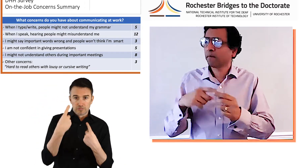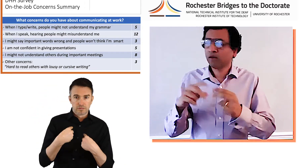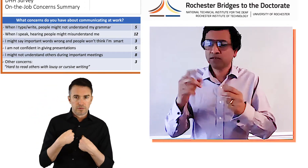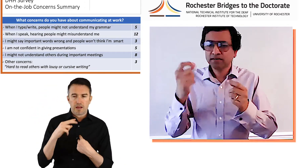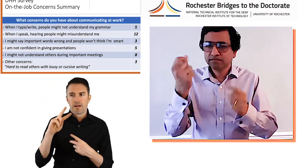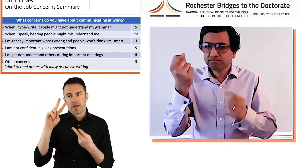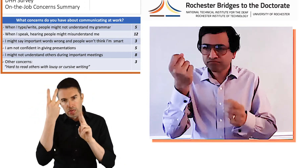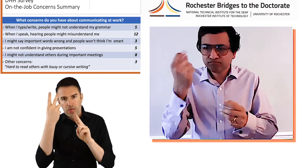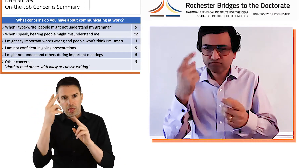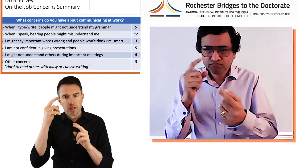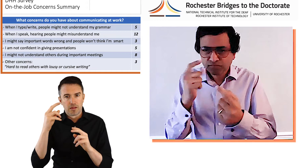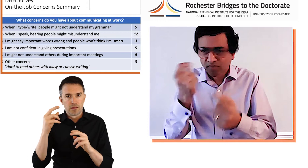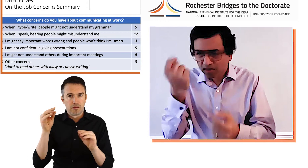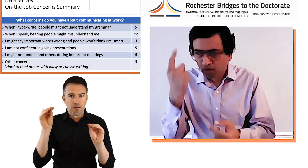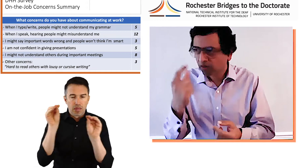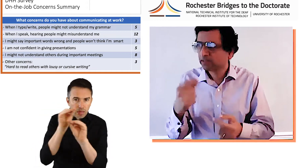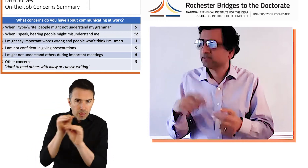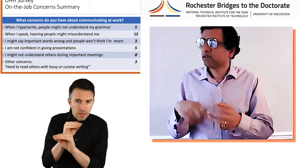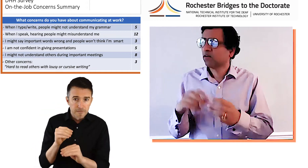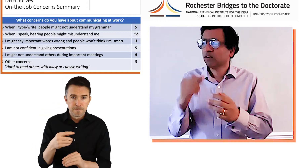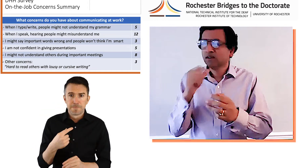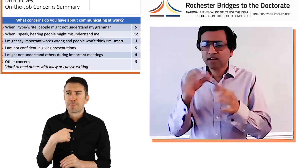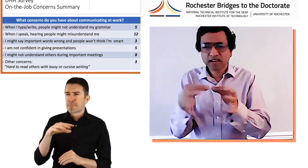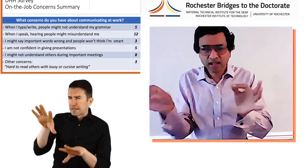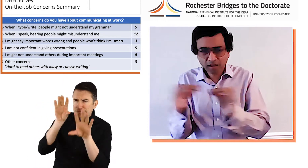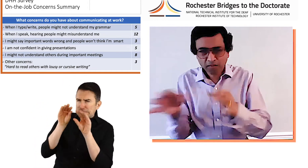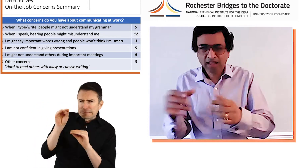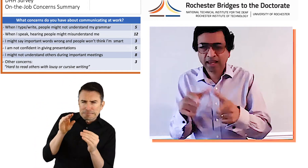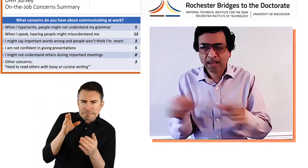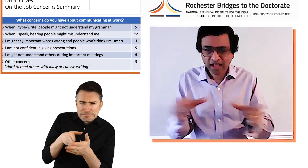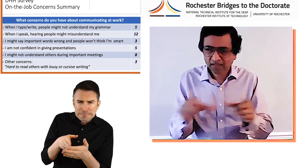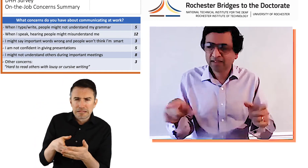Many responded that they had trouble understanding what was being said.